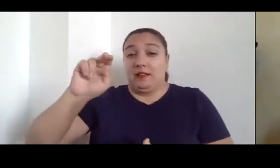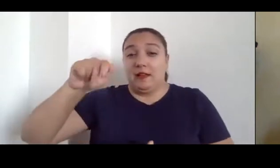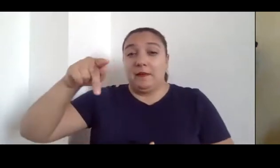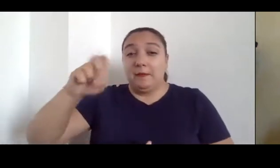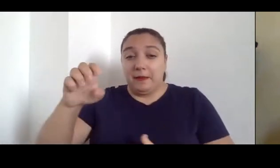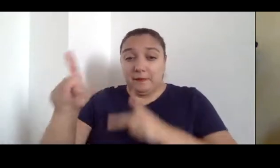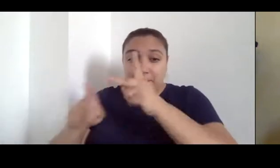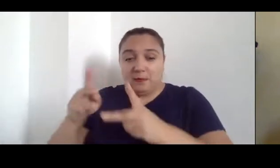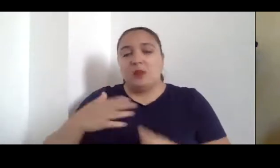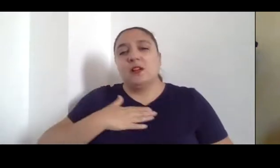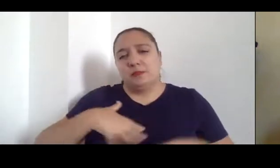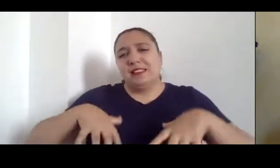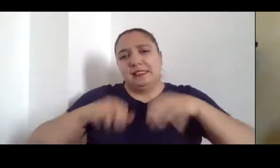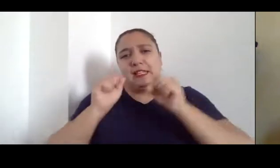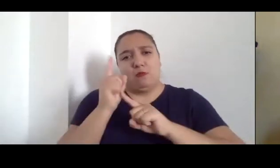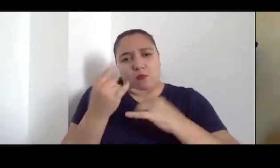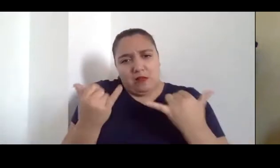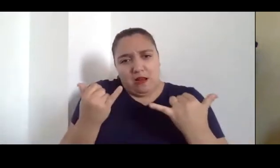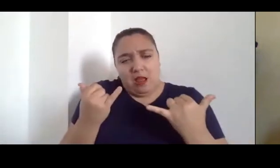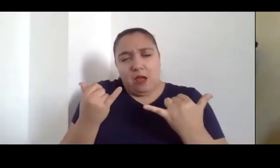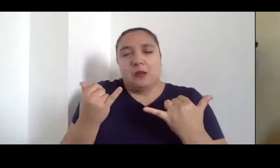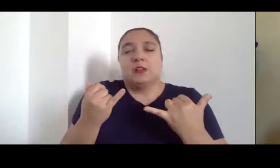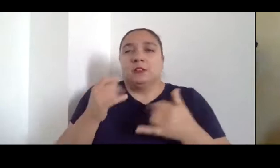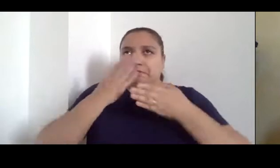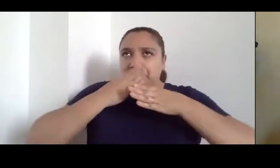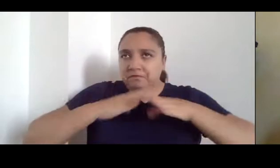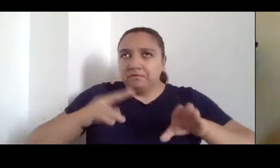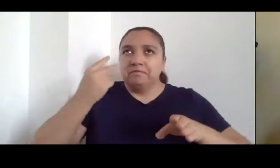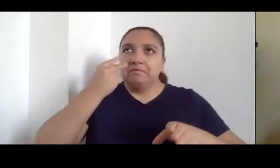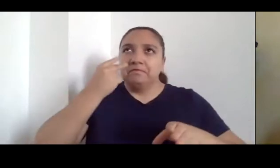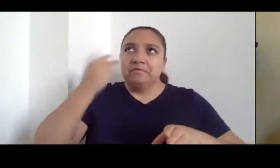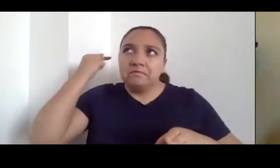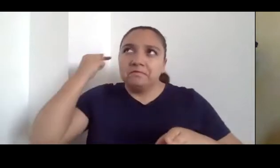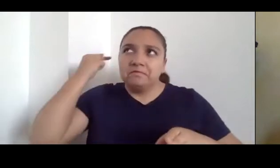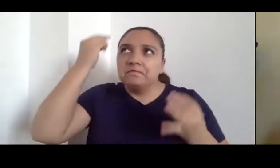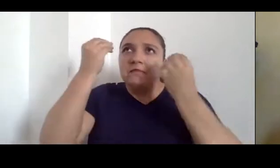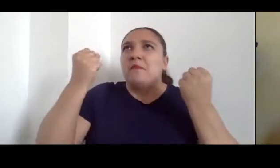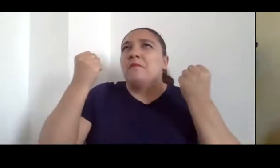me in taking a moment to recognize and reflect on the centuries of violence, displacement,